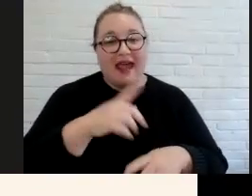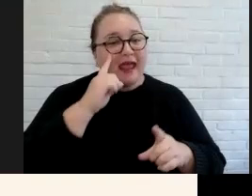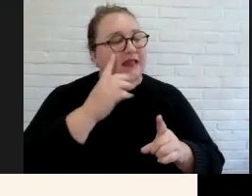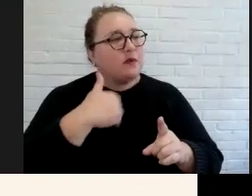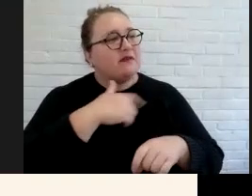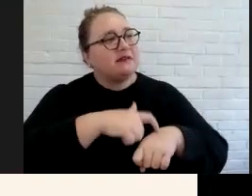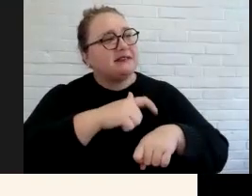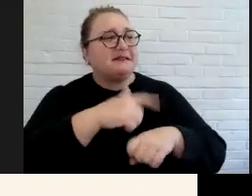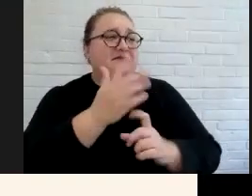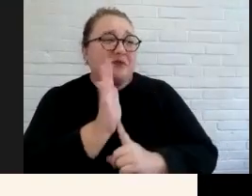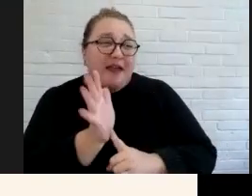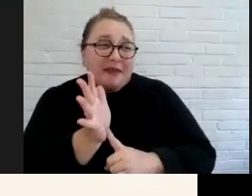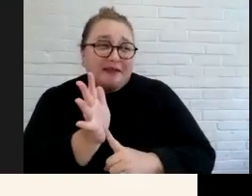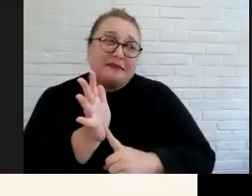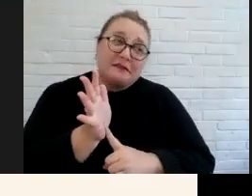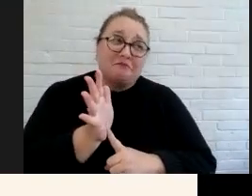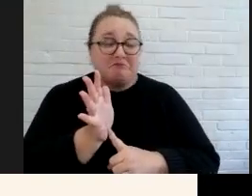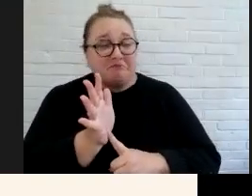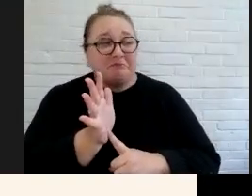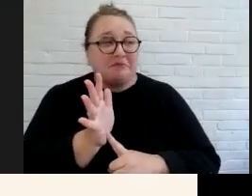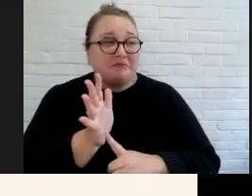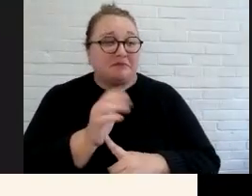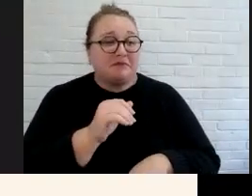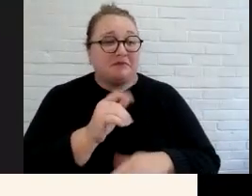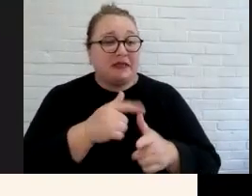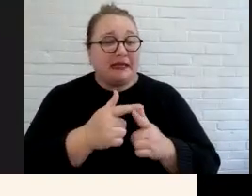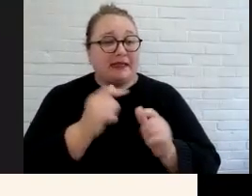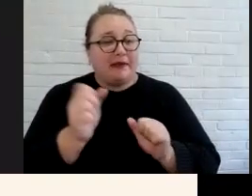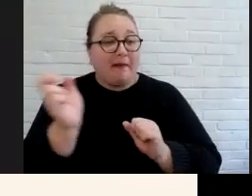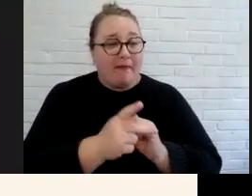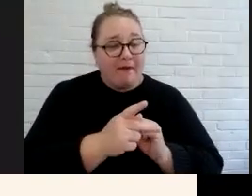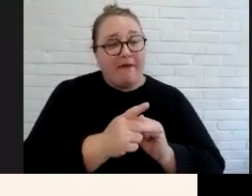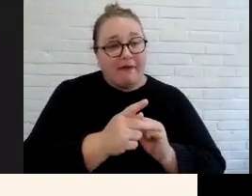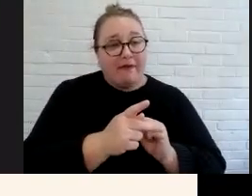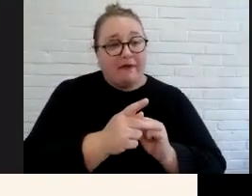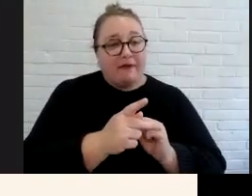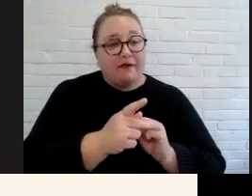Not a really long time. And then, we can come back and then, go over a few more things